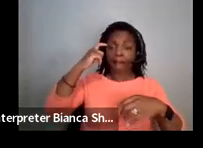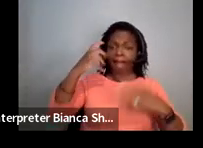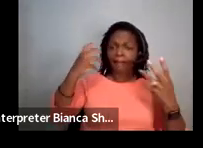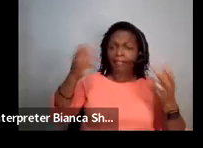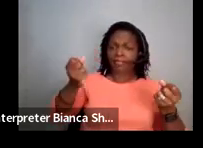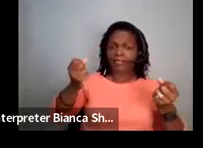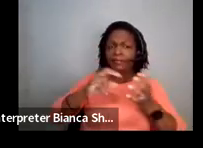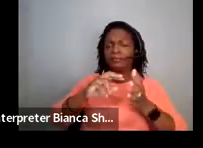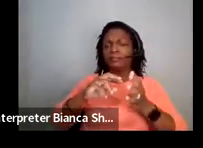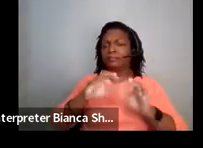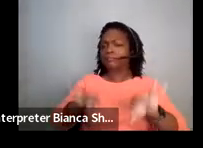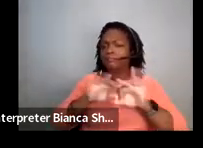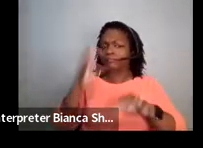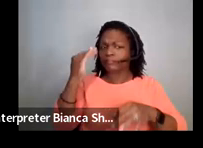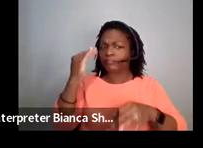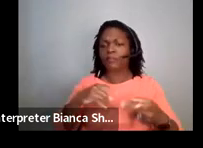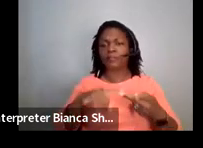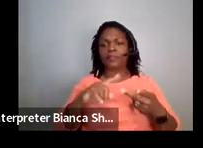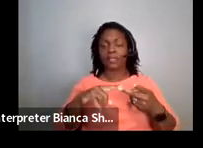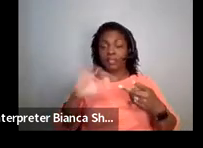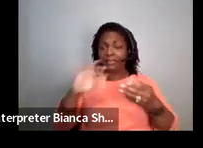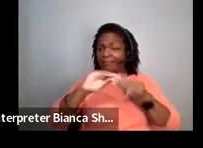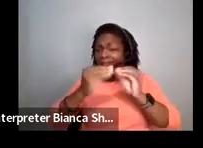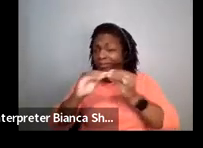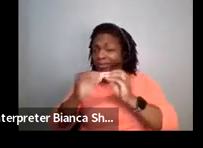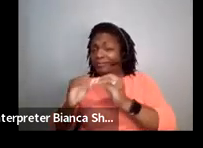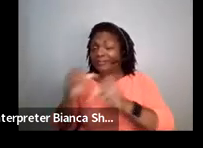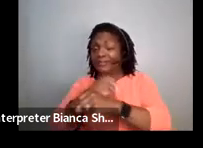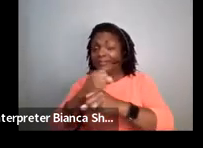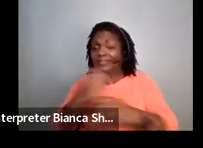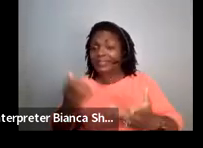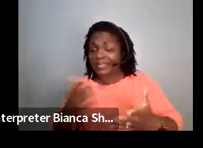In our state and across the country. what about dimension? Alzheimer's.